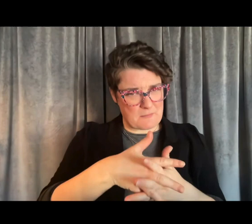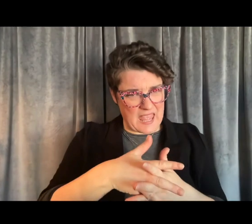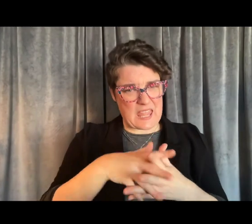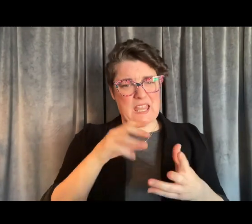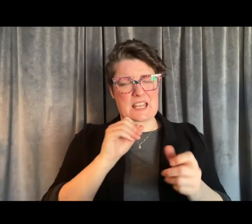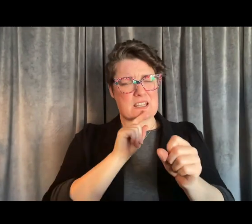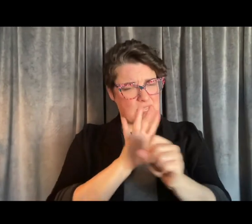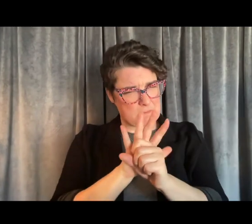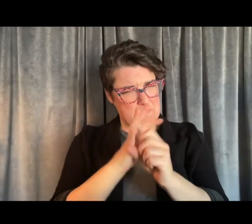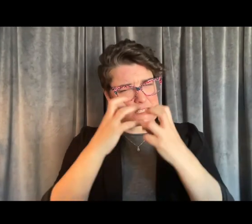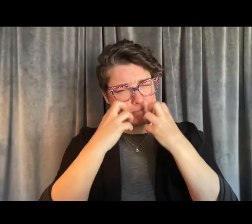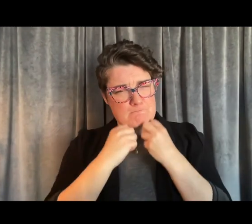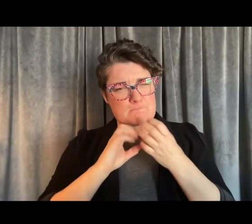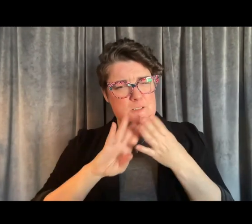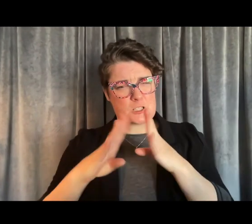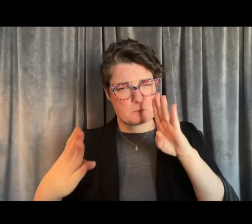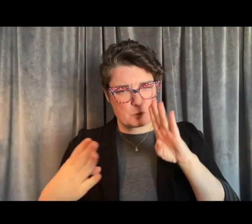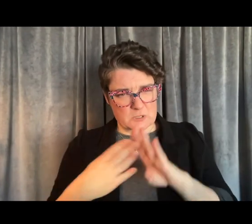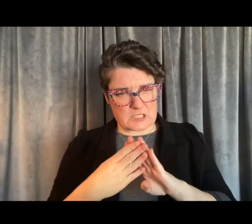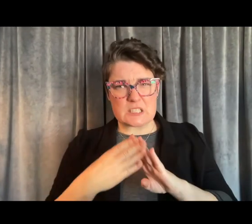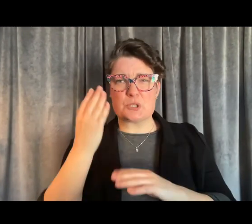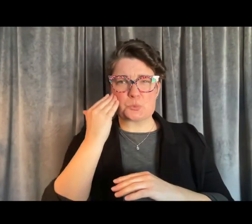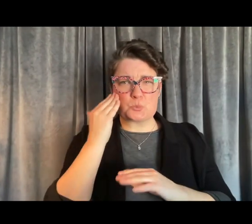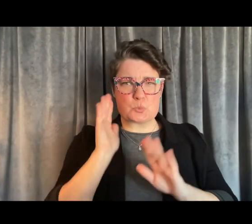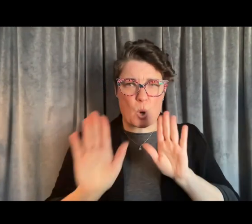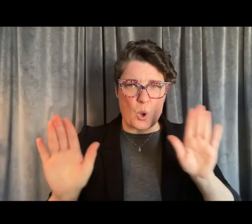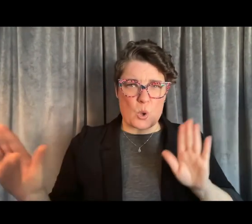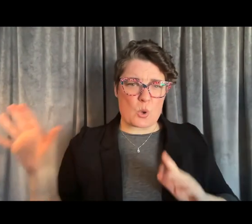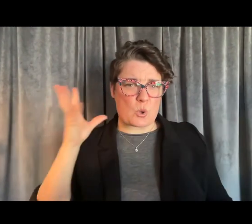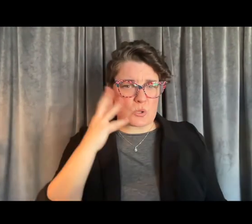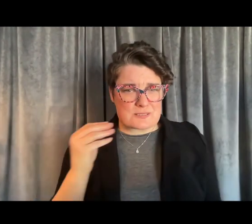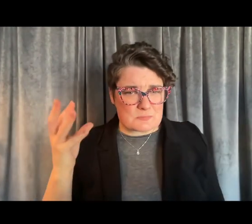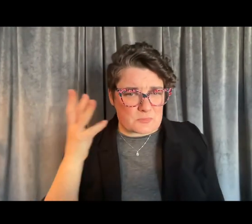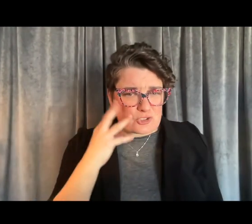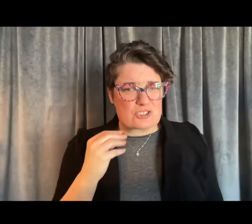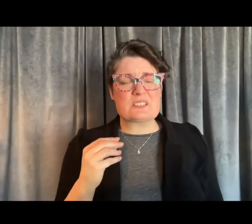committed to the community, and knowing what people are going through